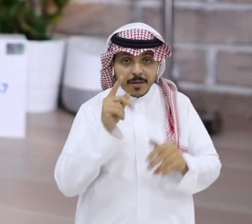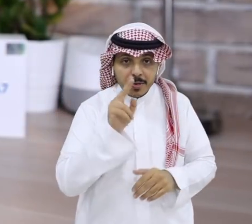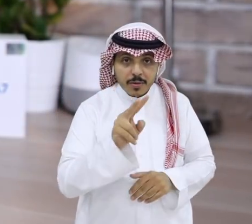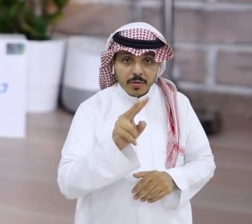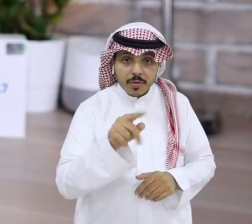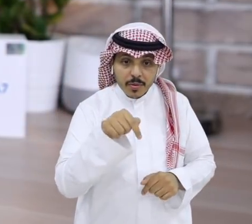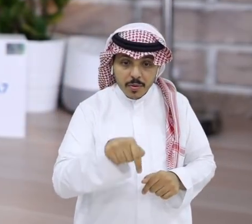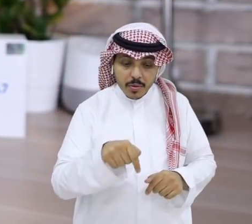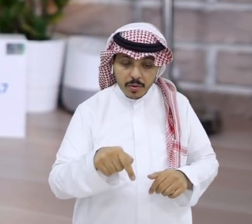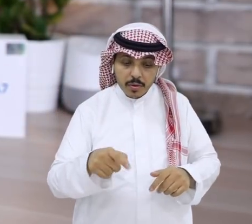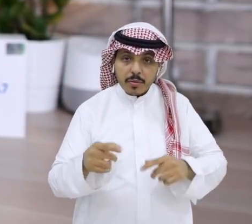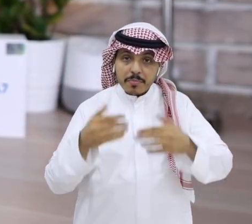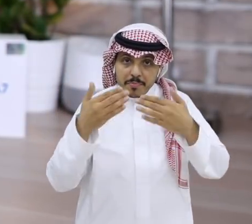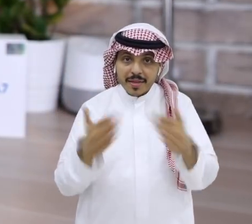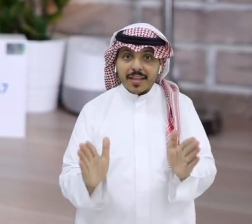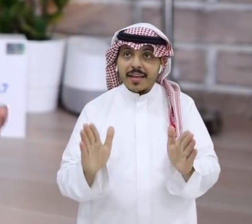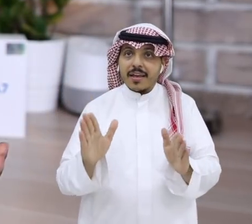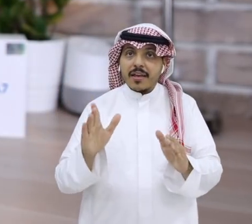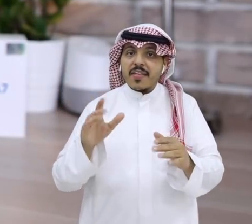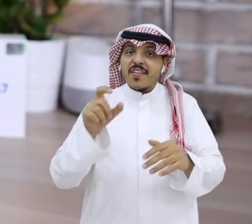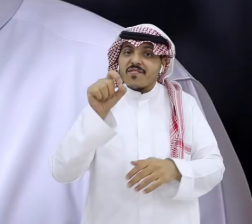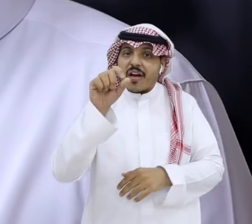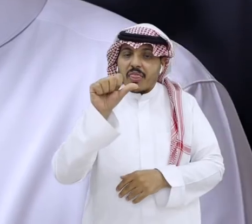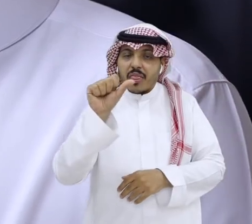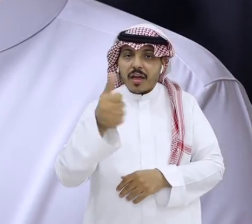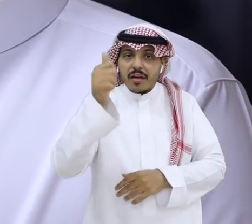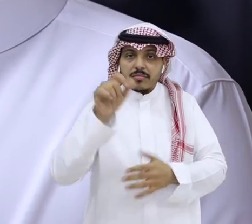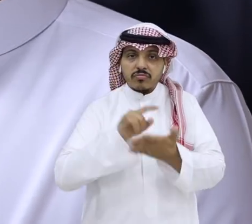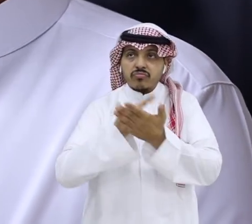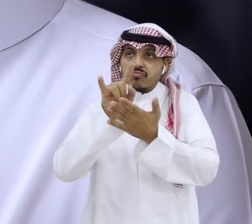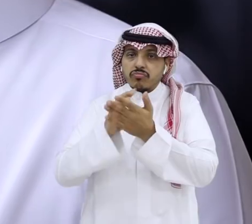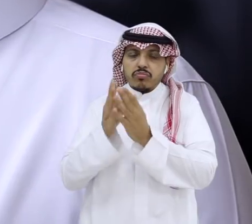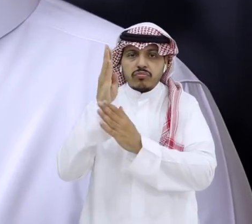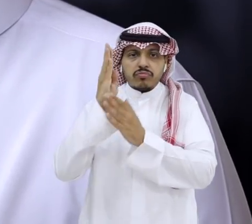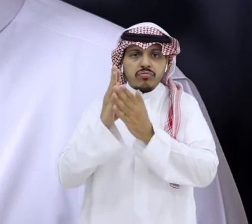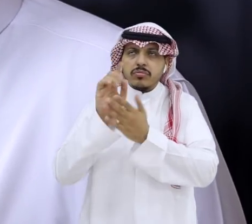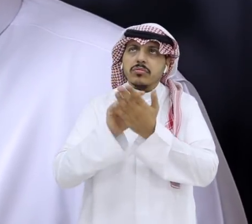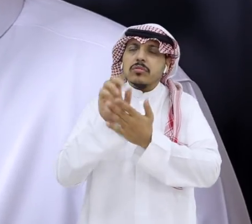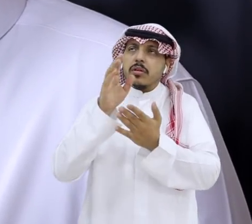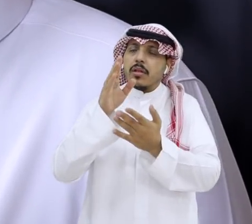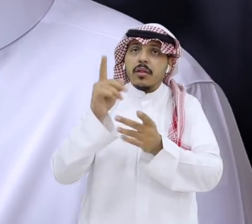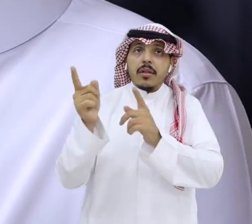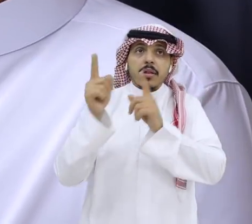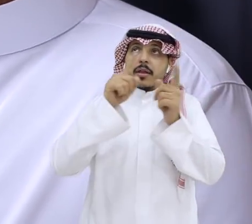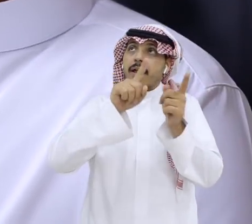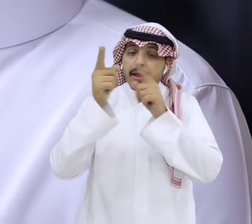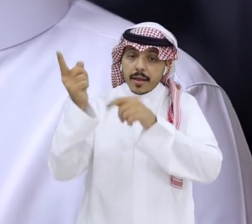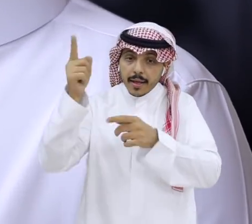Theories are there since humans started to explore the universe. It's been talked about a lot by many scientists.